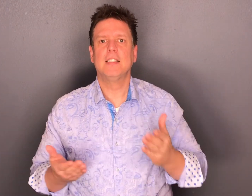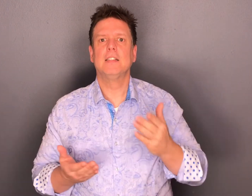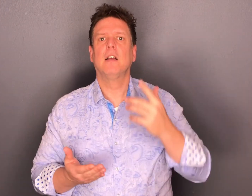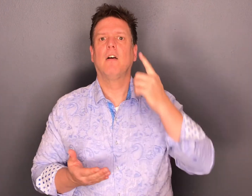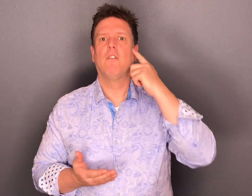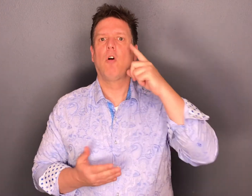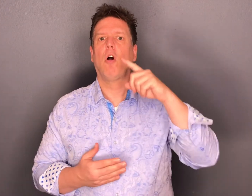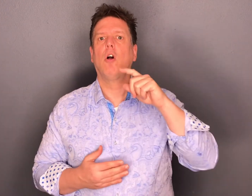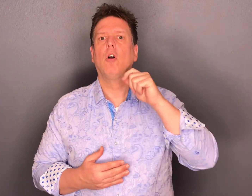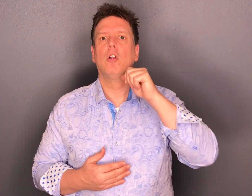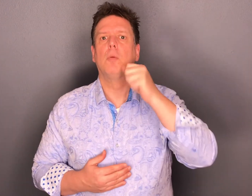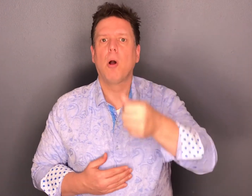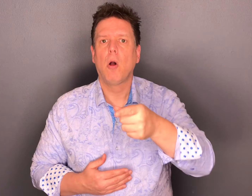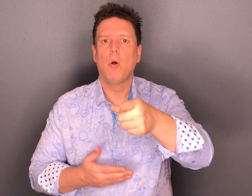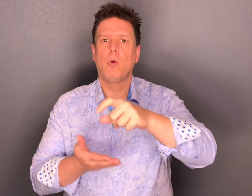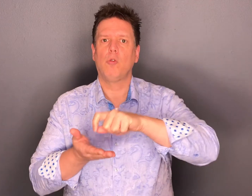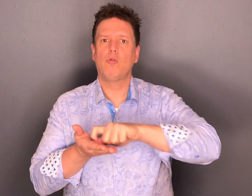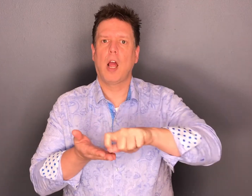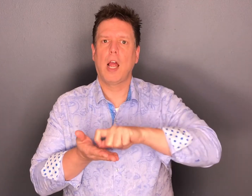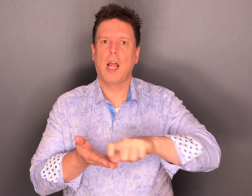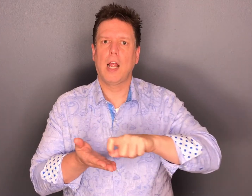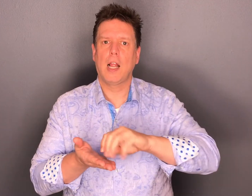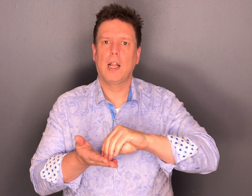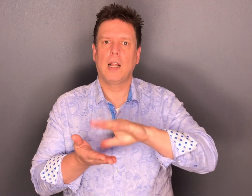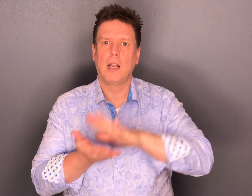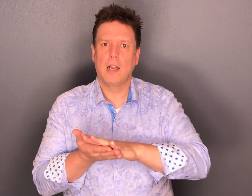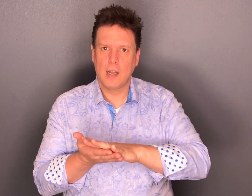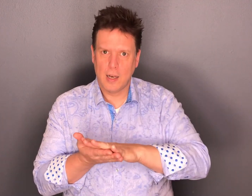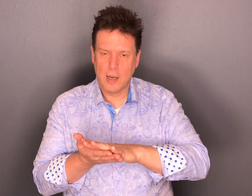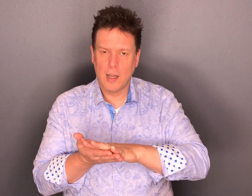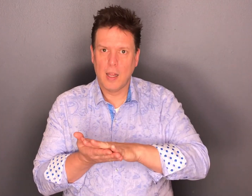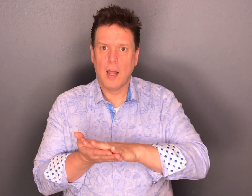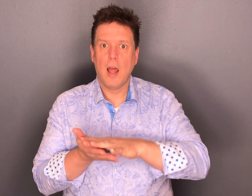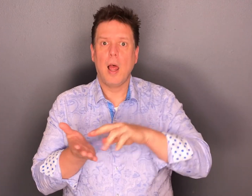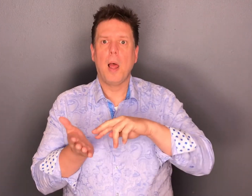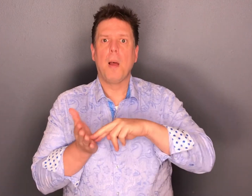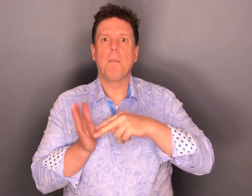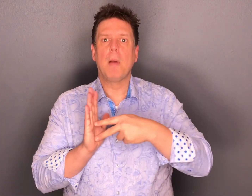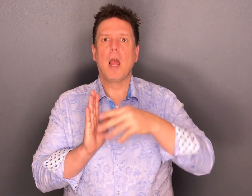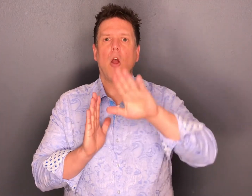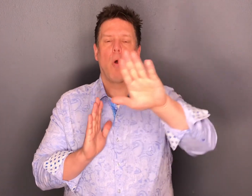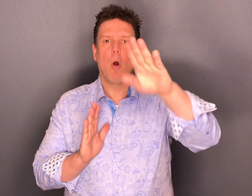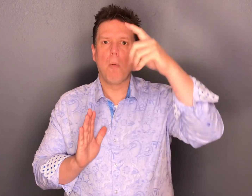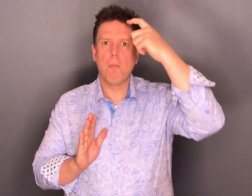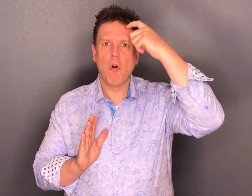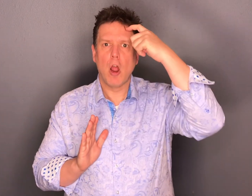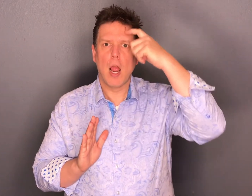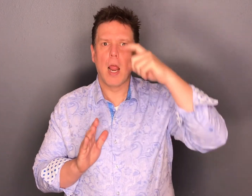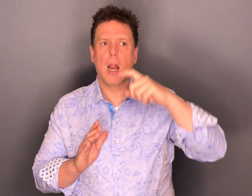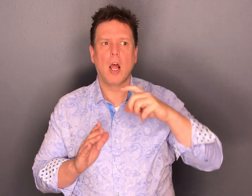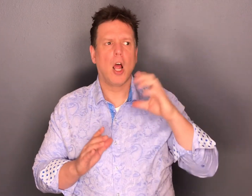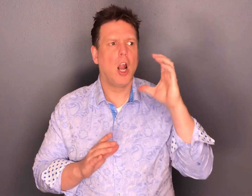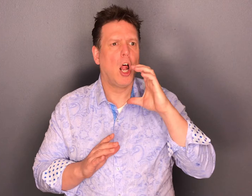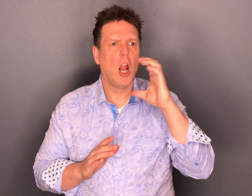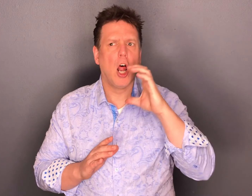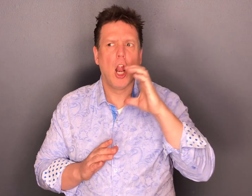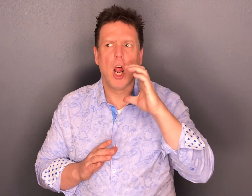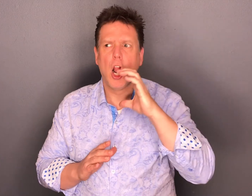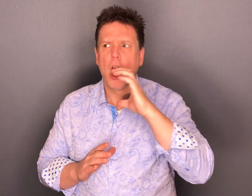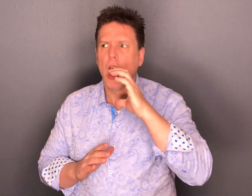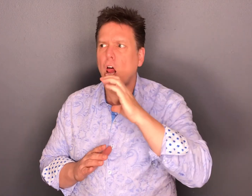positive things for you to write down tomorrow, meaning your brain starts